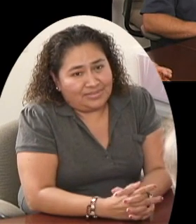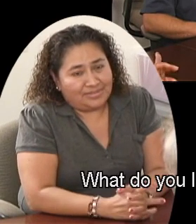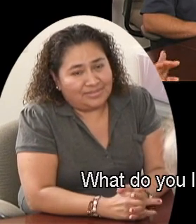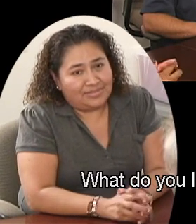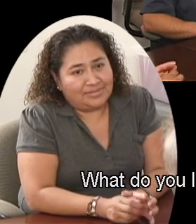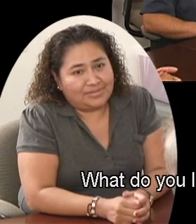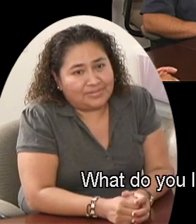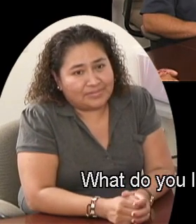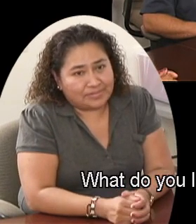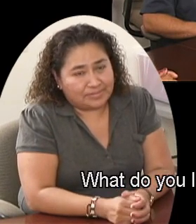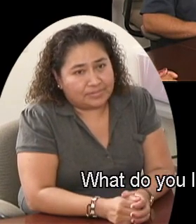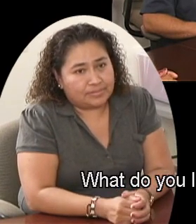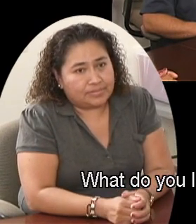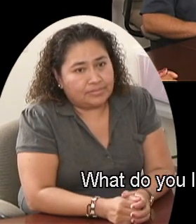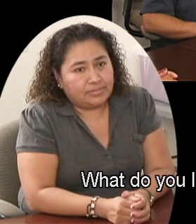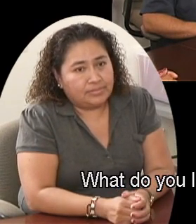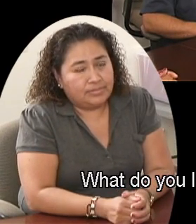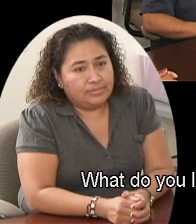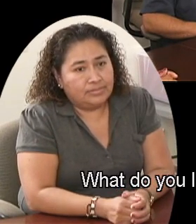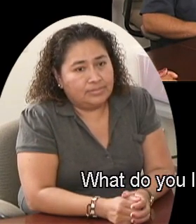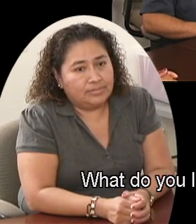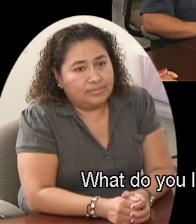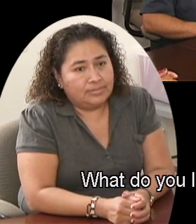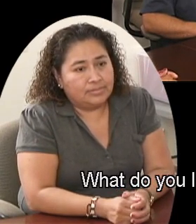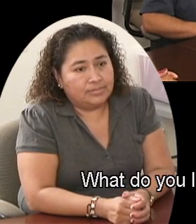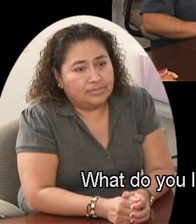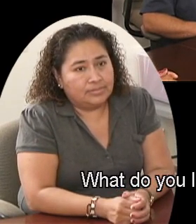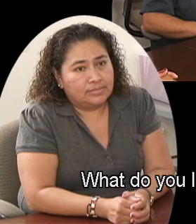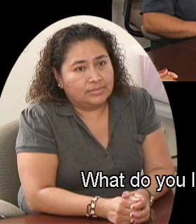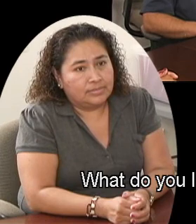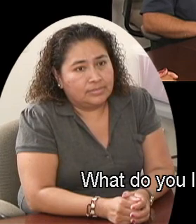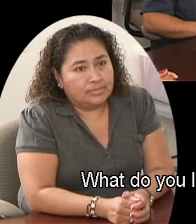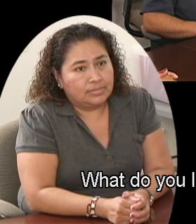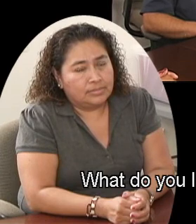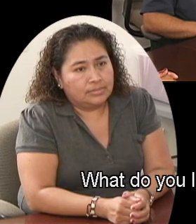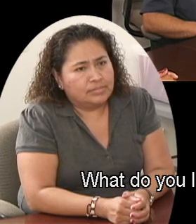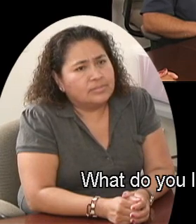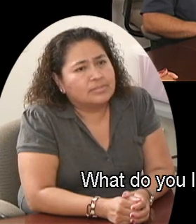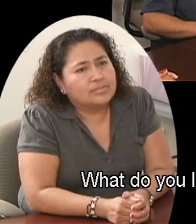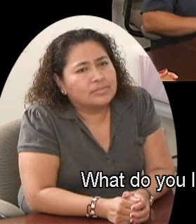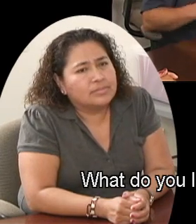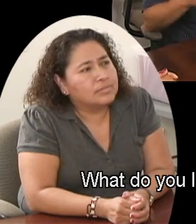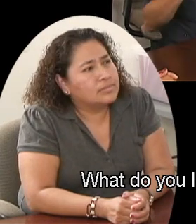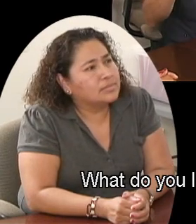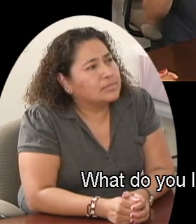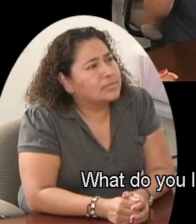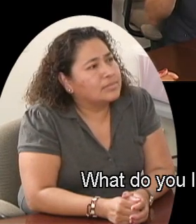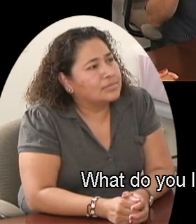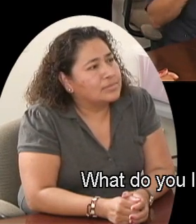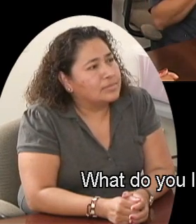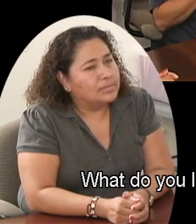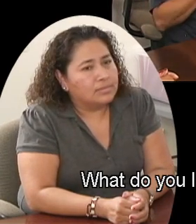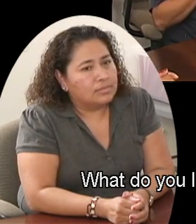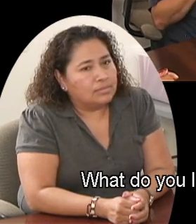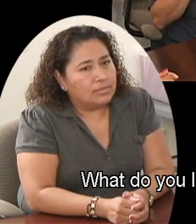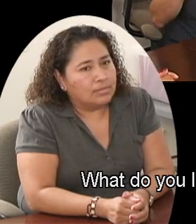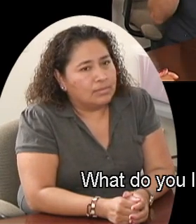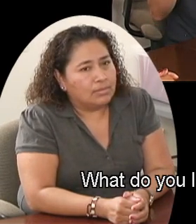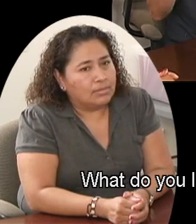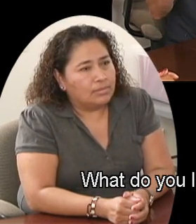What do you like to do ... hobbies?